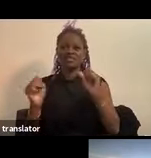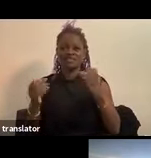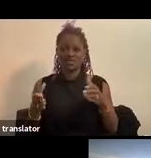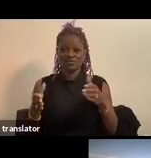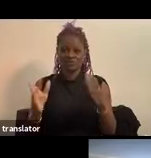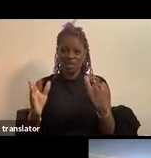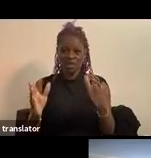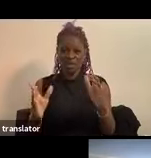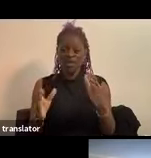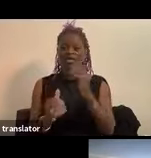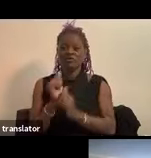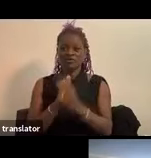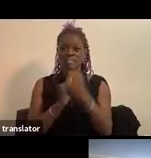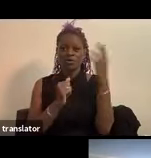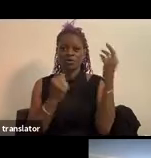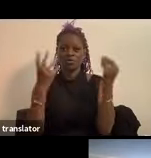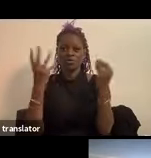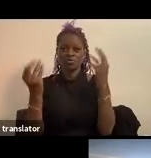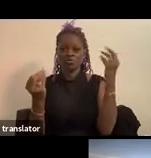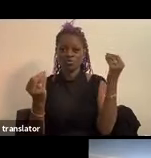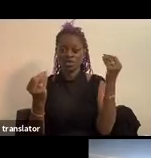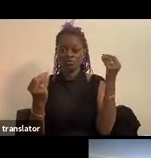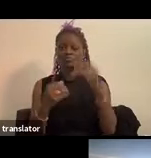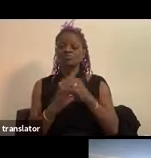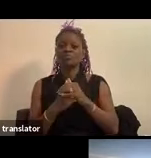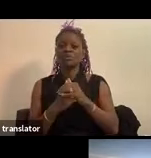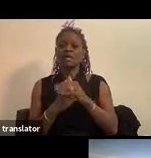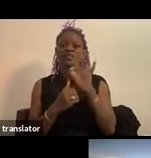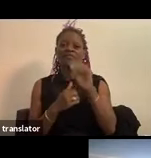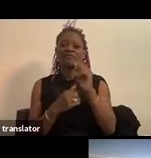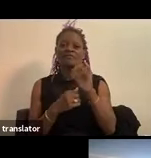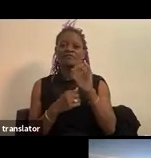The fairgrounds and the Sonoma County Medical Association are joining forces